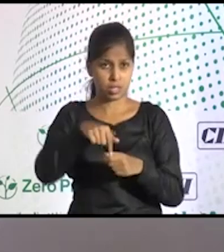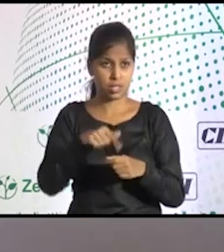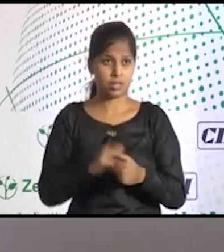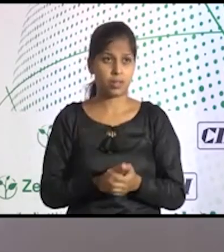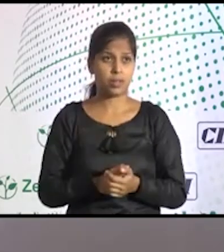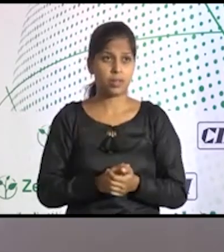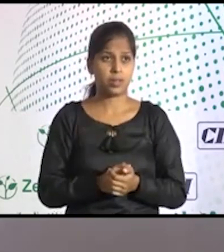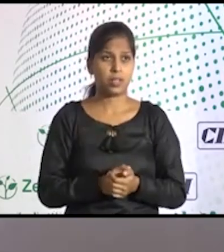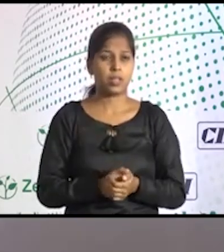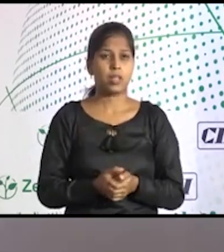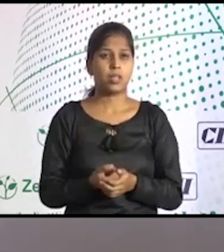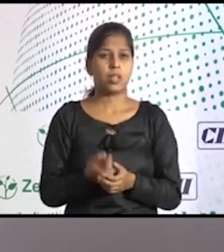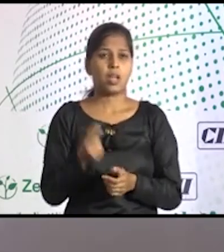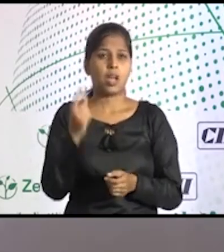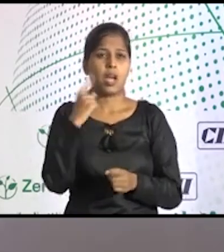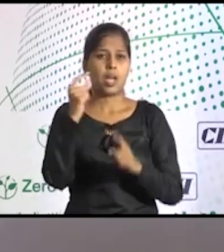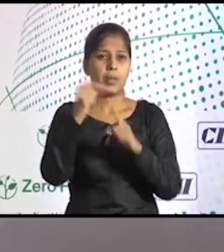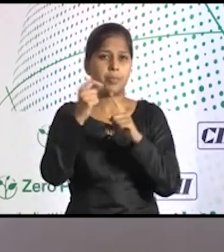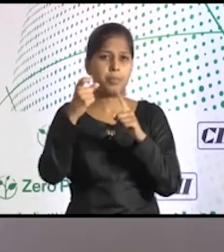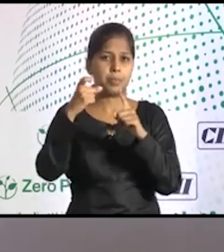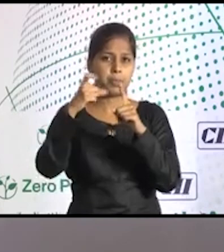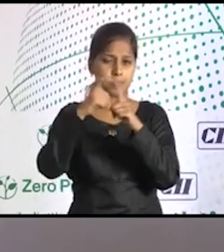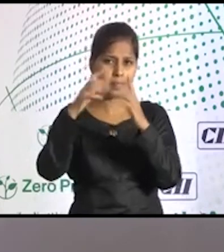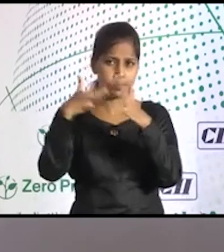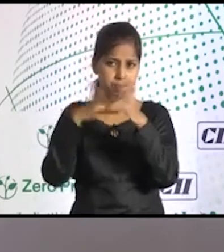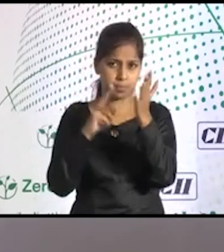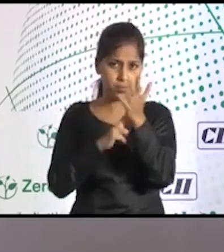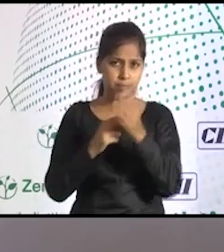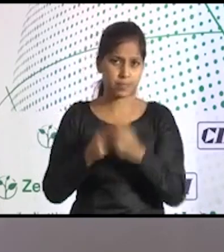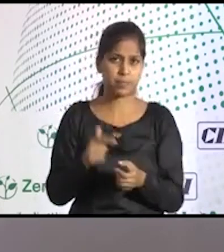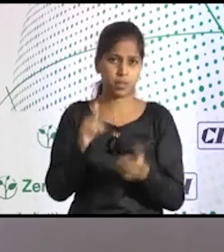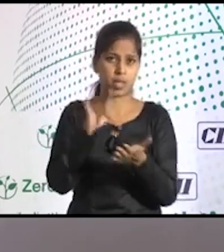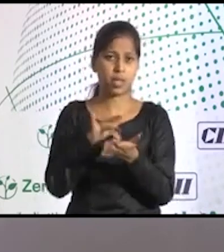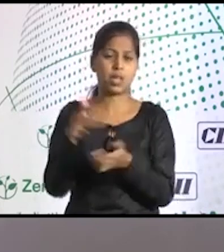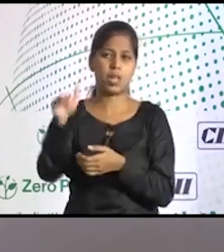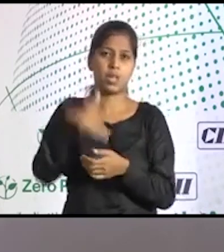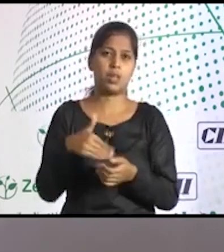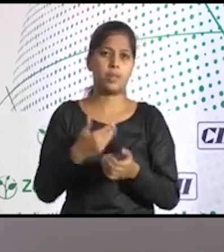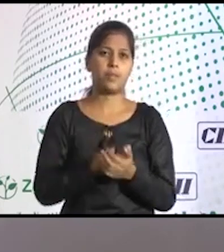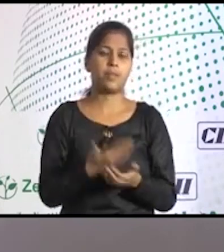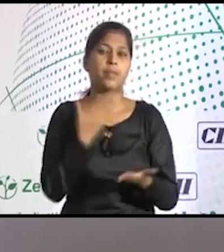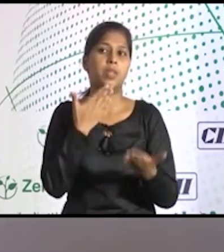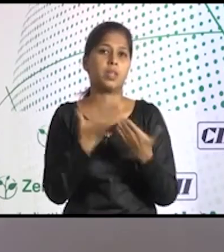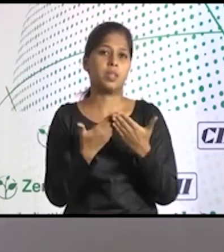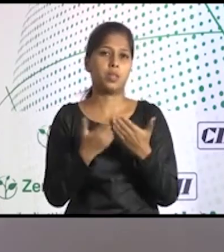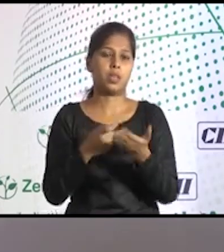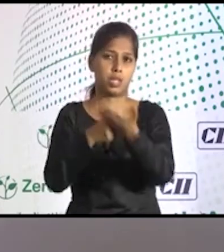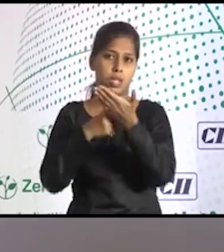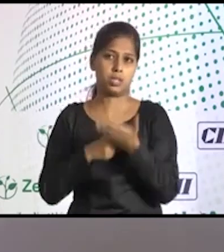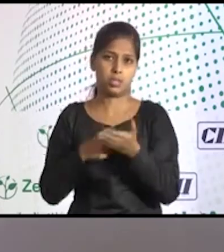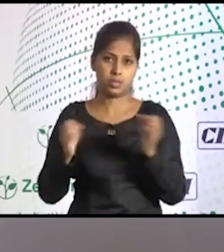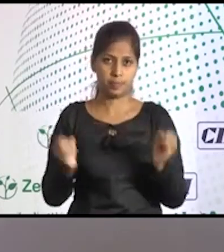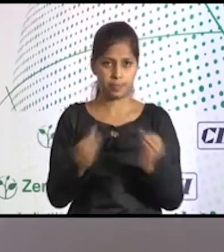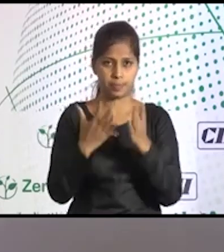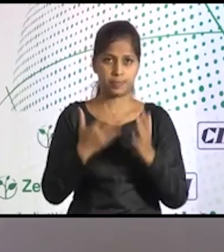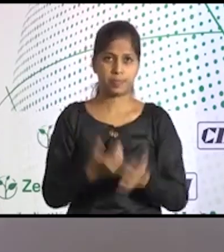the equivalent of an IBM or whatever. That's when scale comes from so like to request you to start, sir, and then particularly.